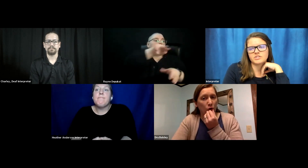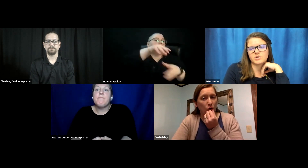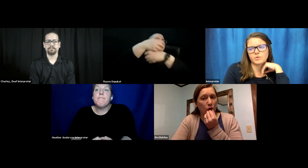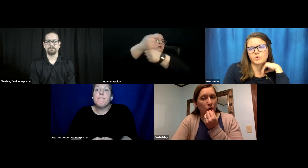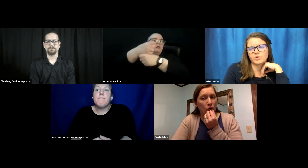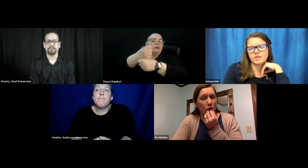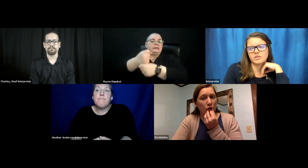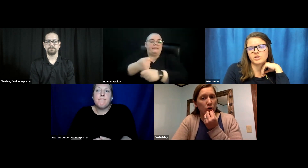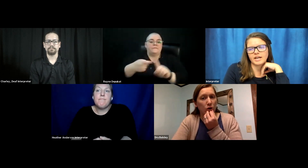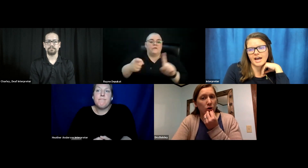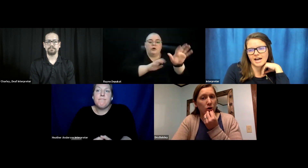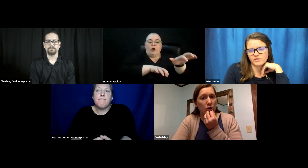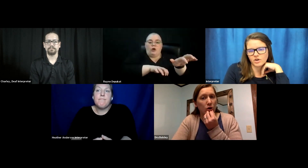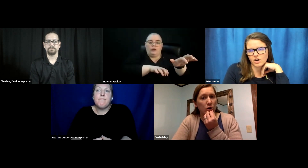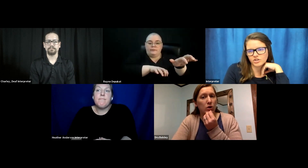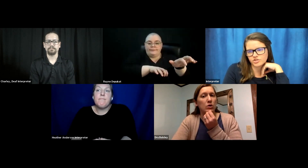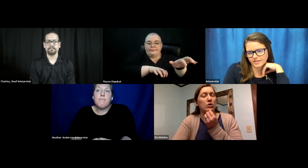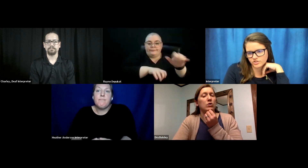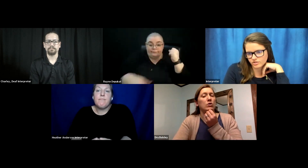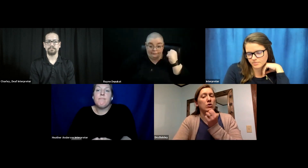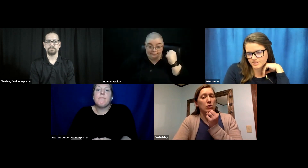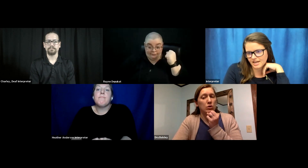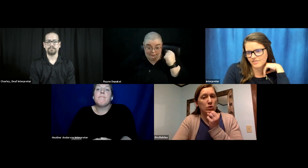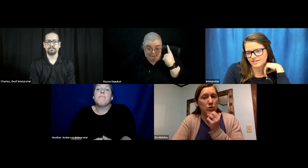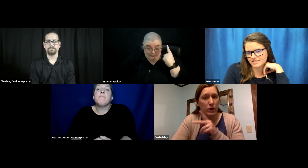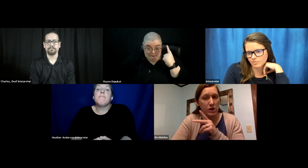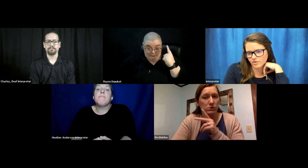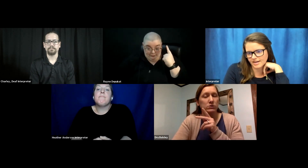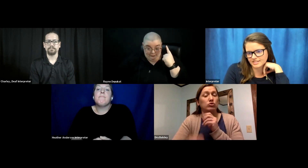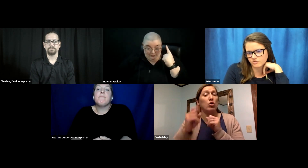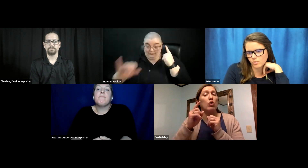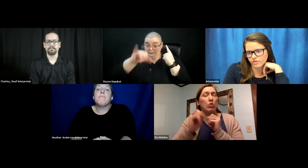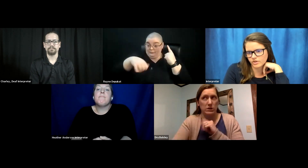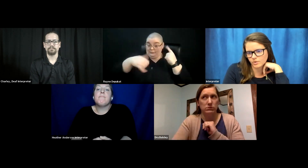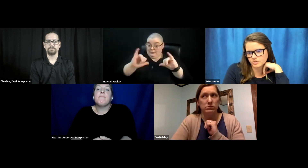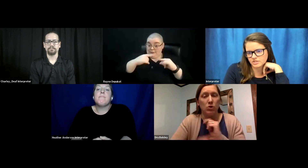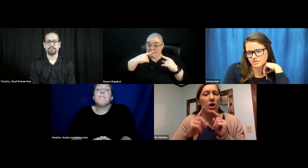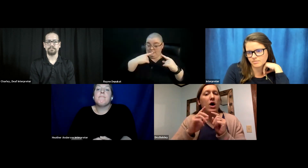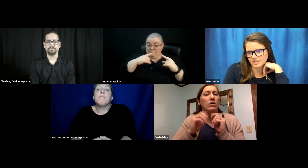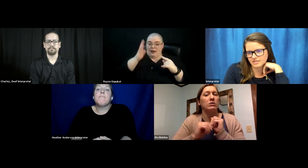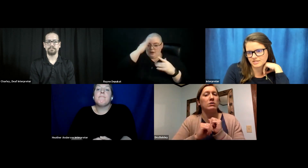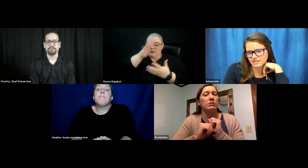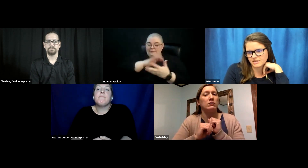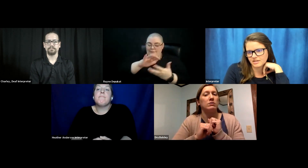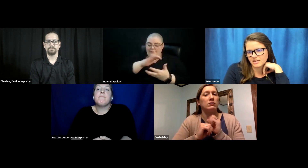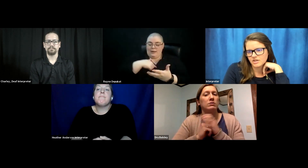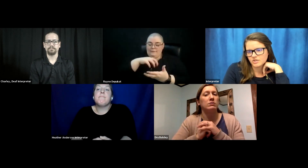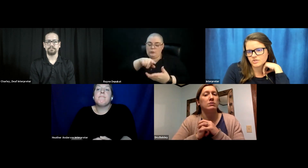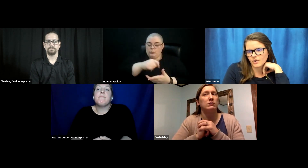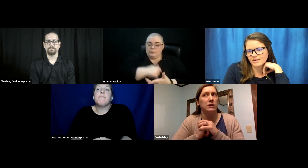And so you can look at the cart transcript, and then summarize it for the notes, the myths.